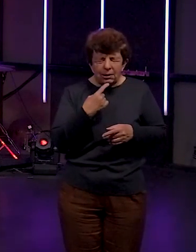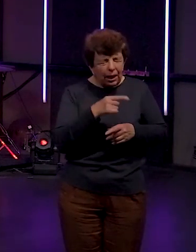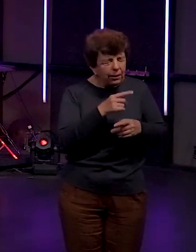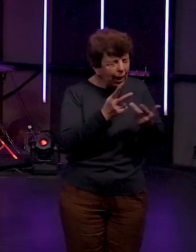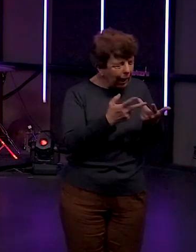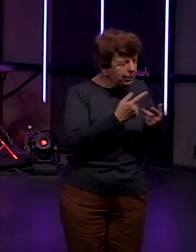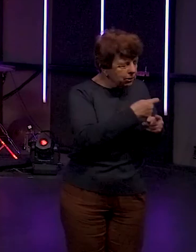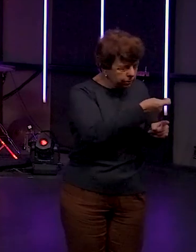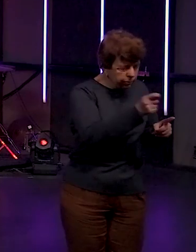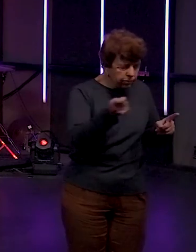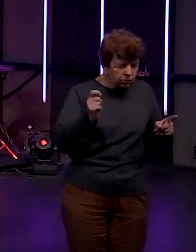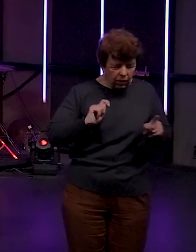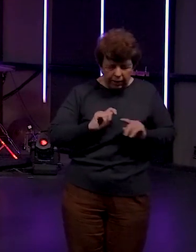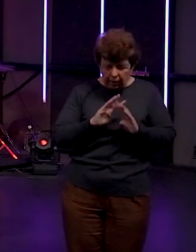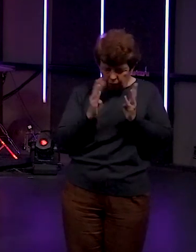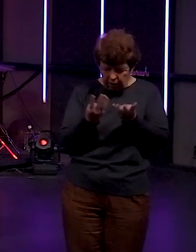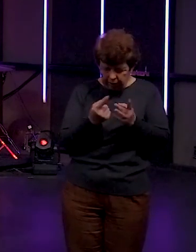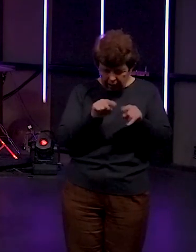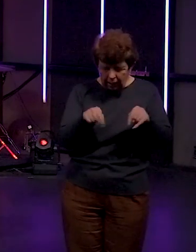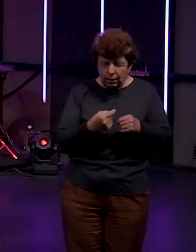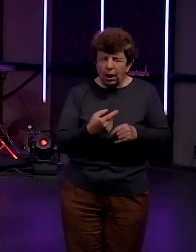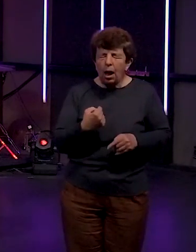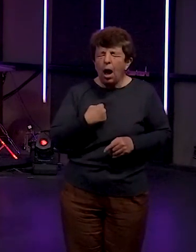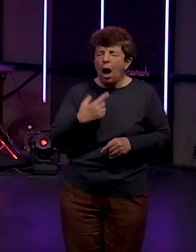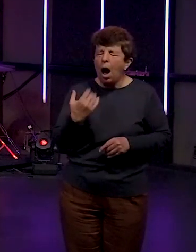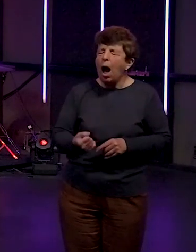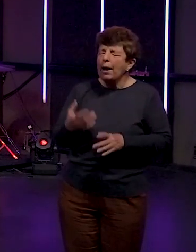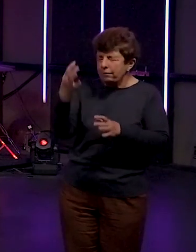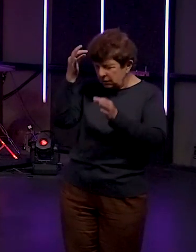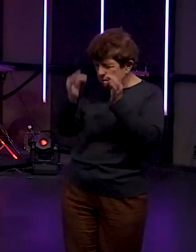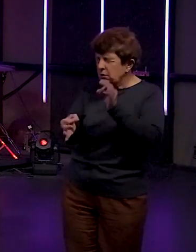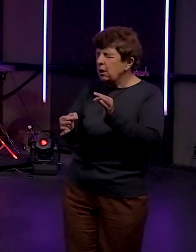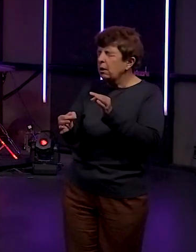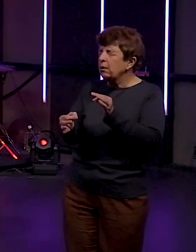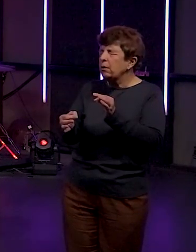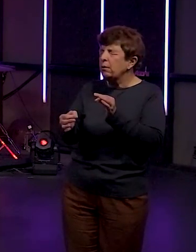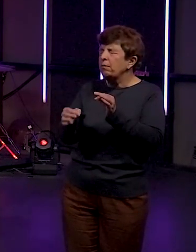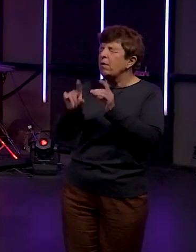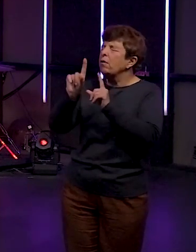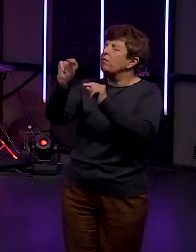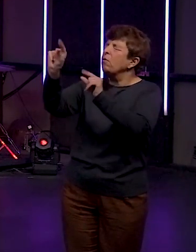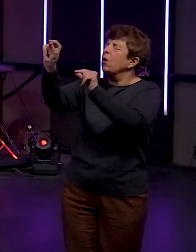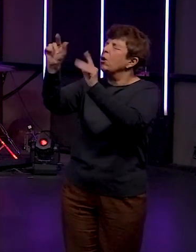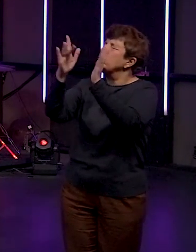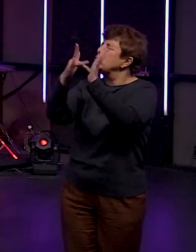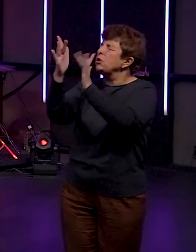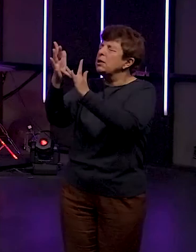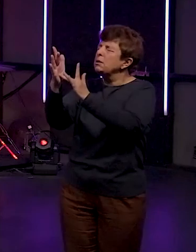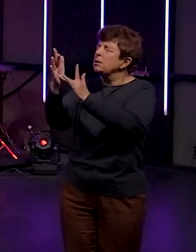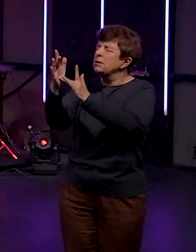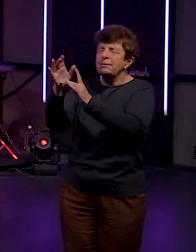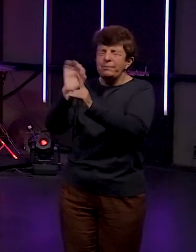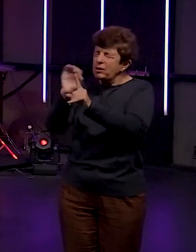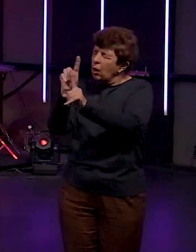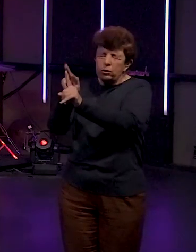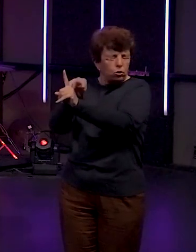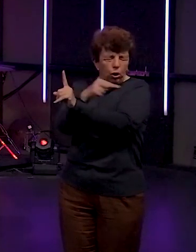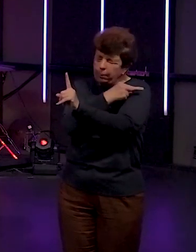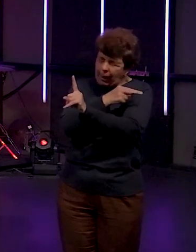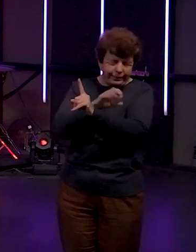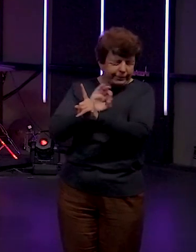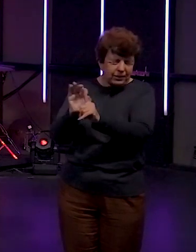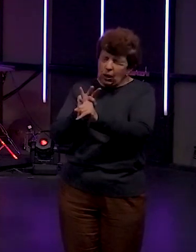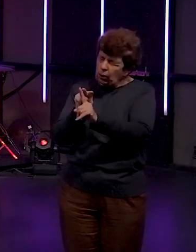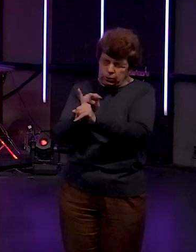us as well. "I have decided to follow Jesus no turning back no turning aside